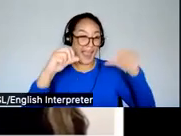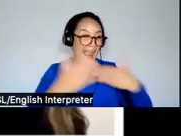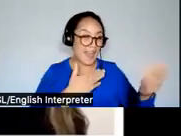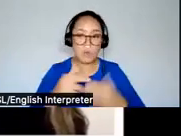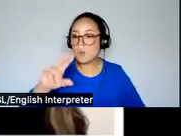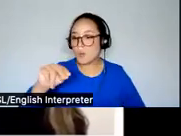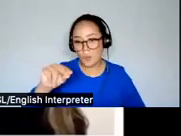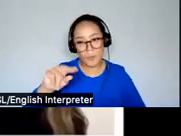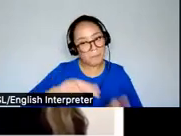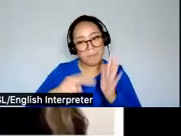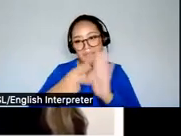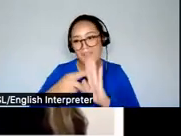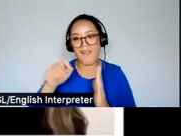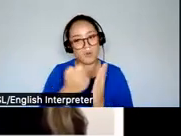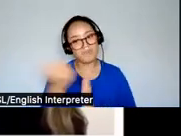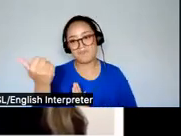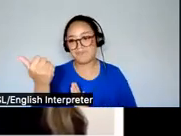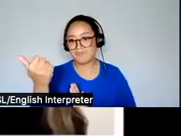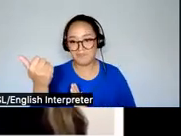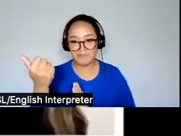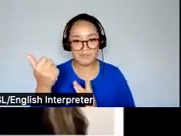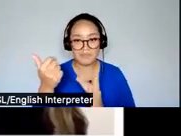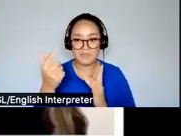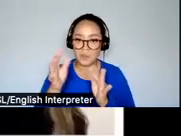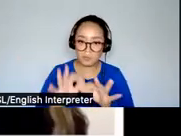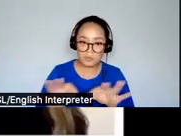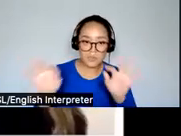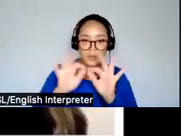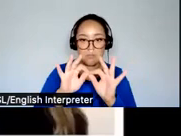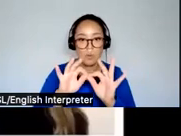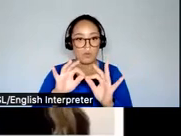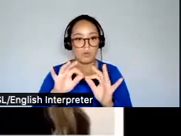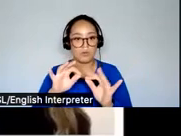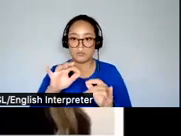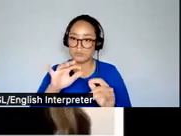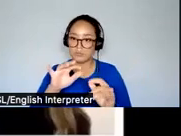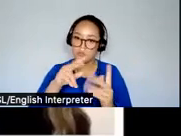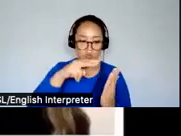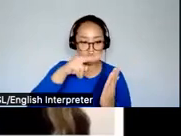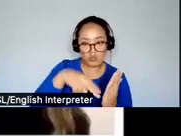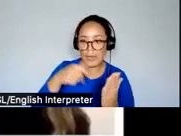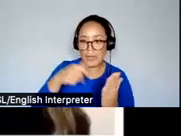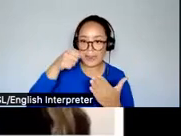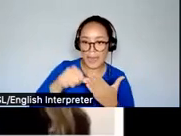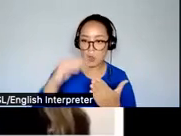on the letter of who you need to contact and how you need to achieve that requirements.